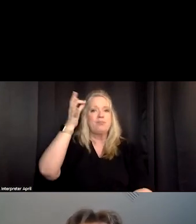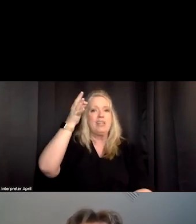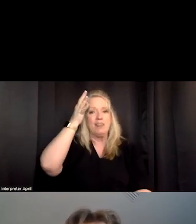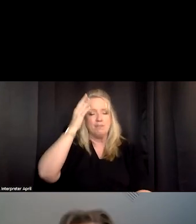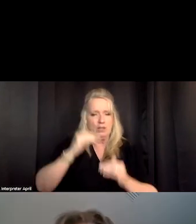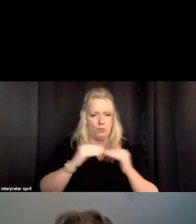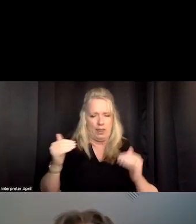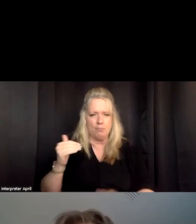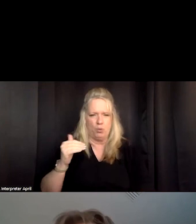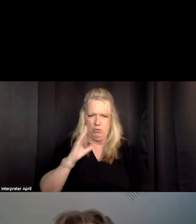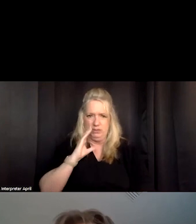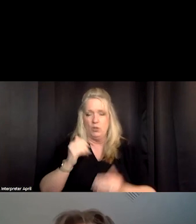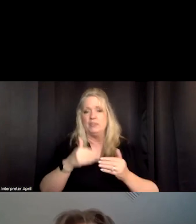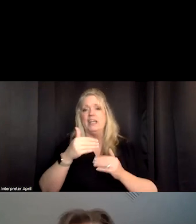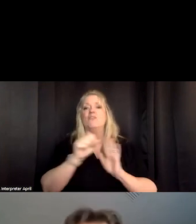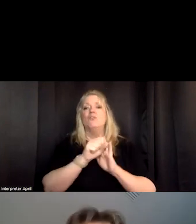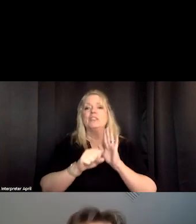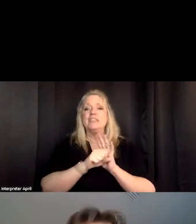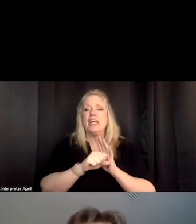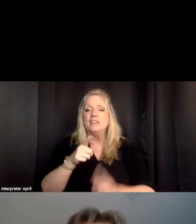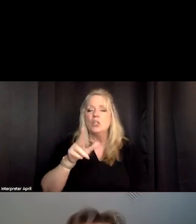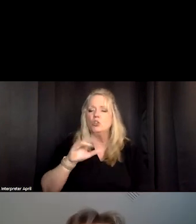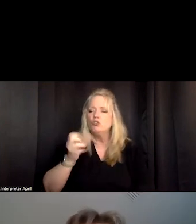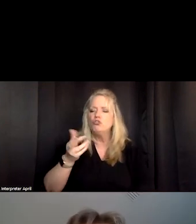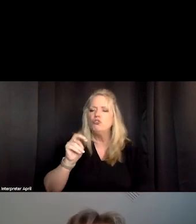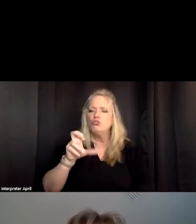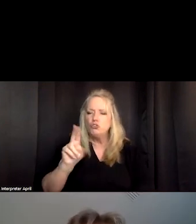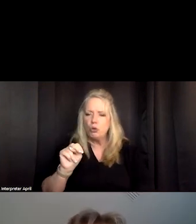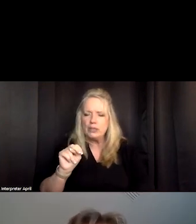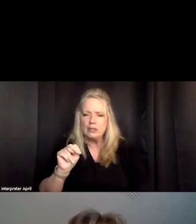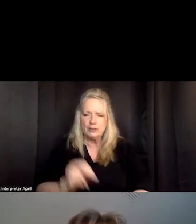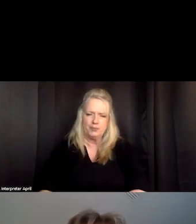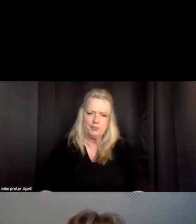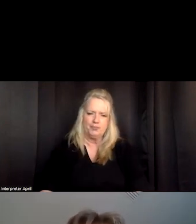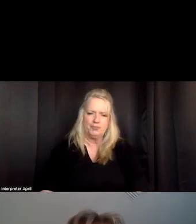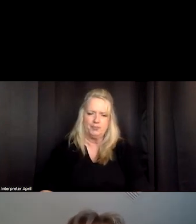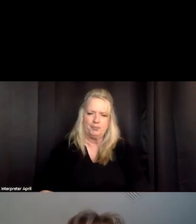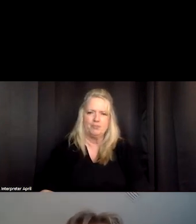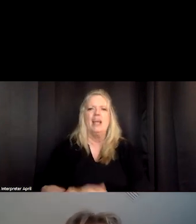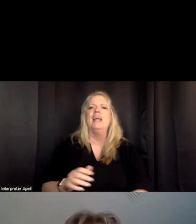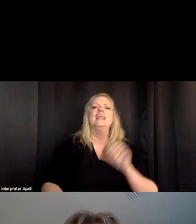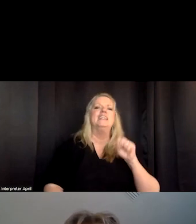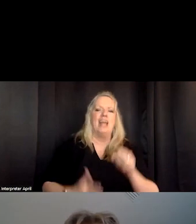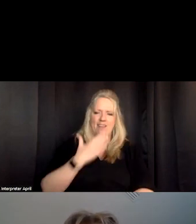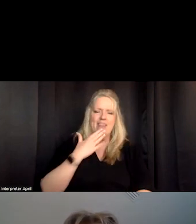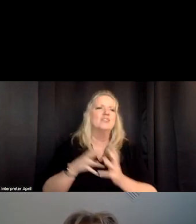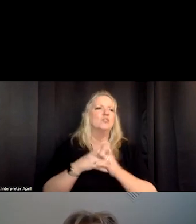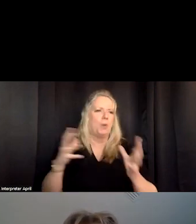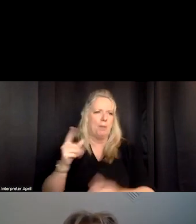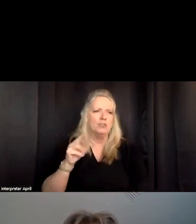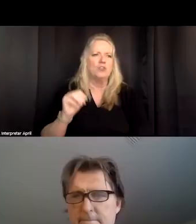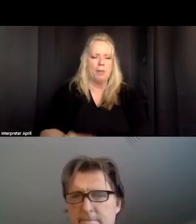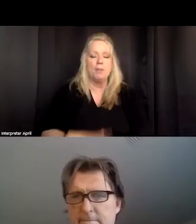US, TAKES US TO THE STATES UPDATE. JORDAN, STEPH? >> THANK YOU, SO MUCH, TOM. MOSTLY JUST TRACKING,